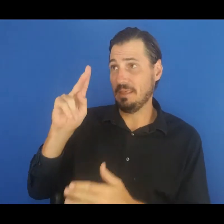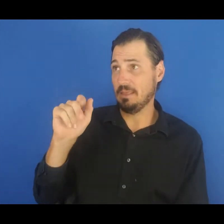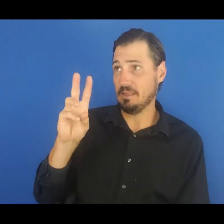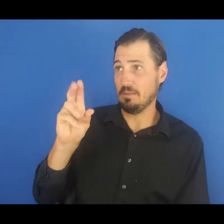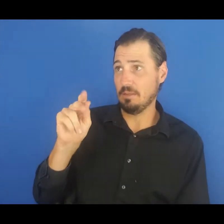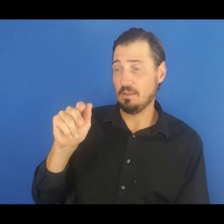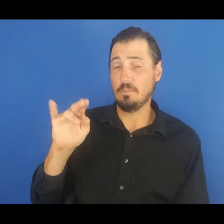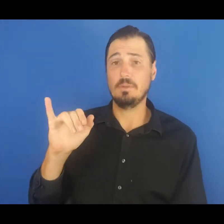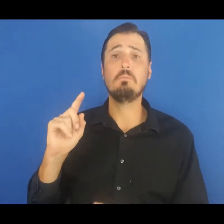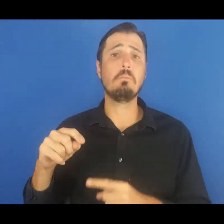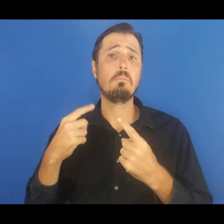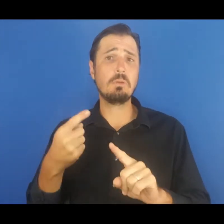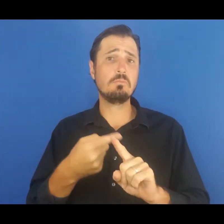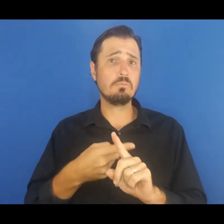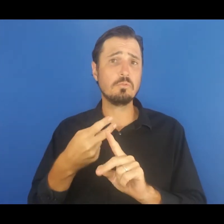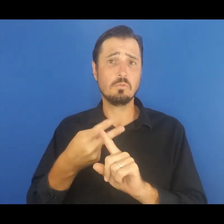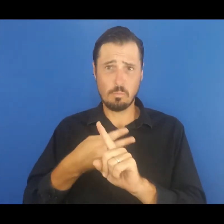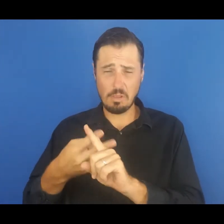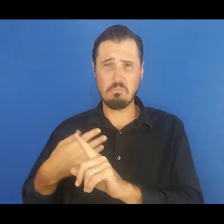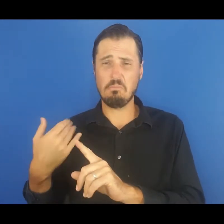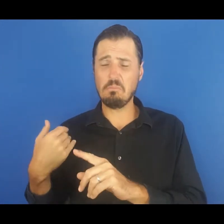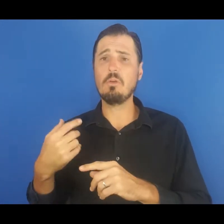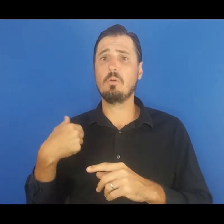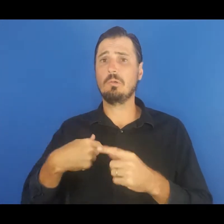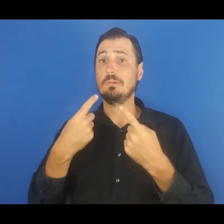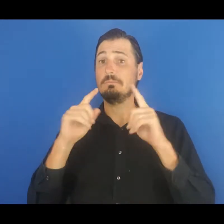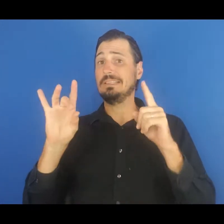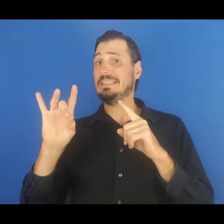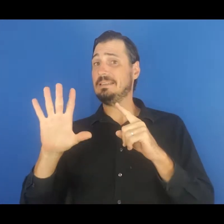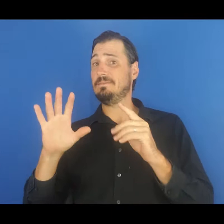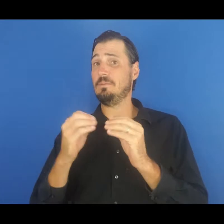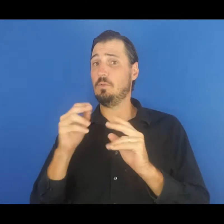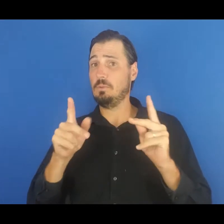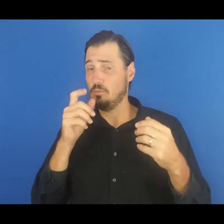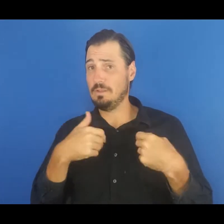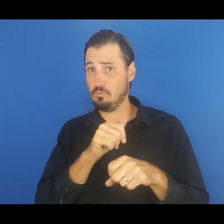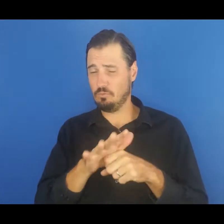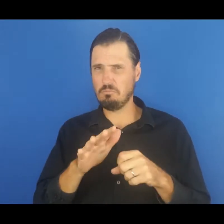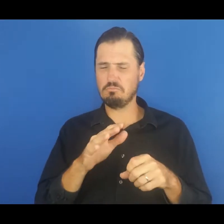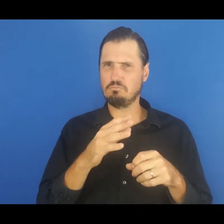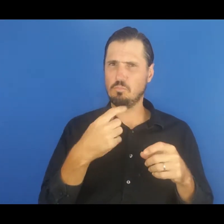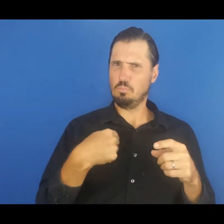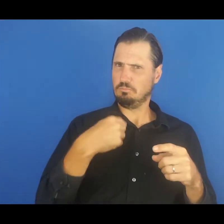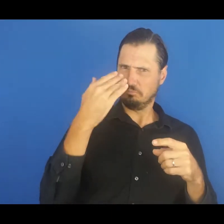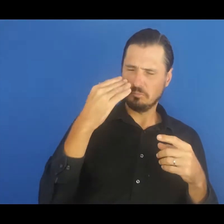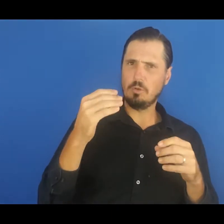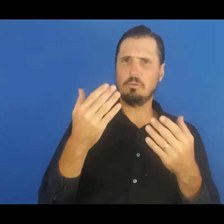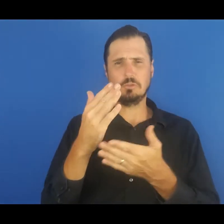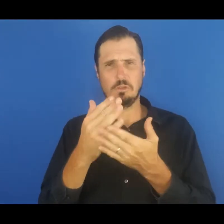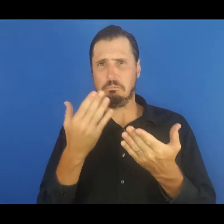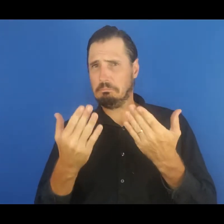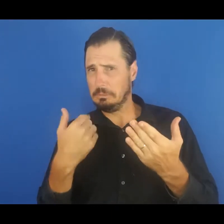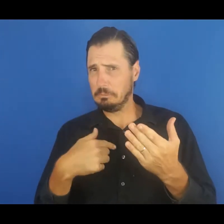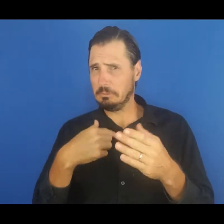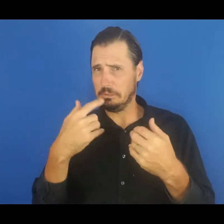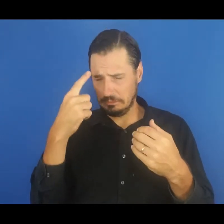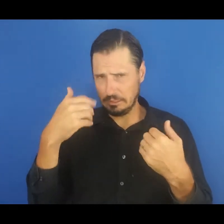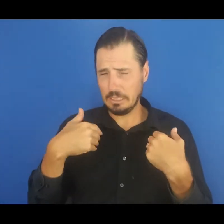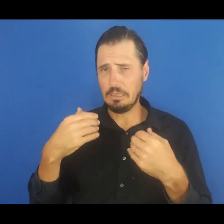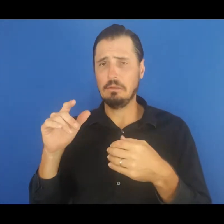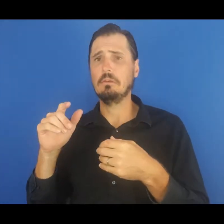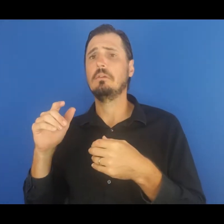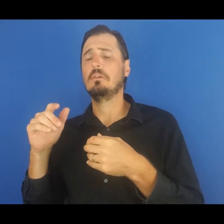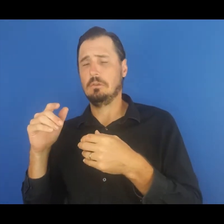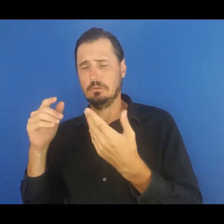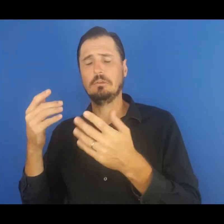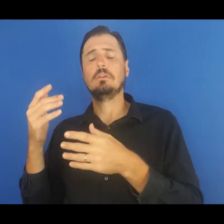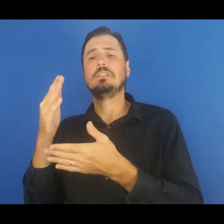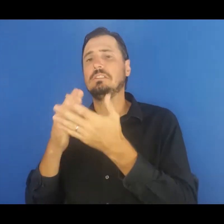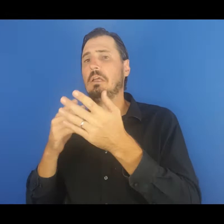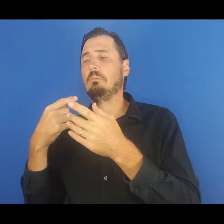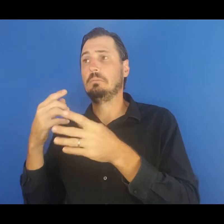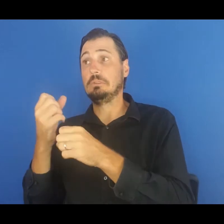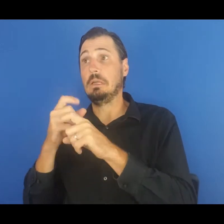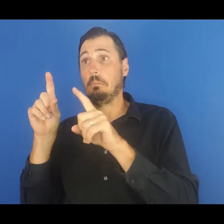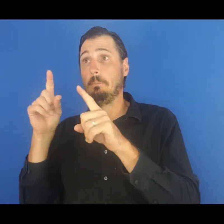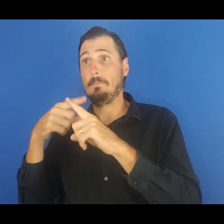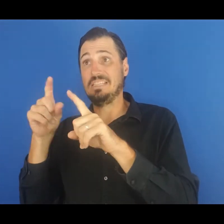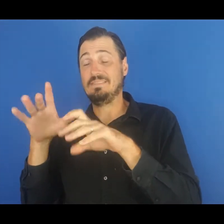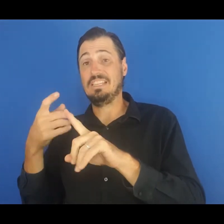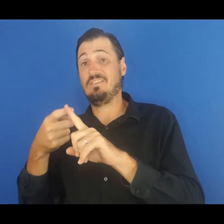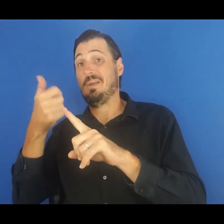Over the last two months, we have announced 85 total cases - including confirmed, probable, and those diagnosed off-island. Of those, 27 were travel-related and the remaining were the result of